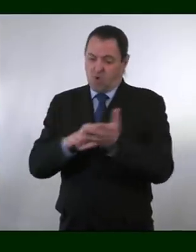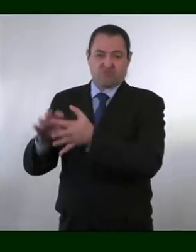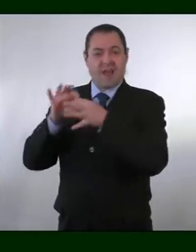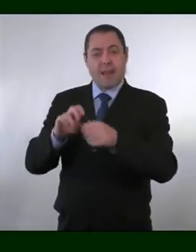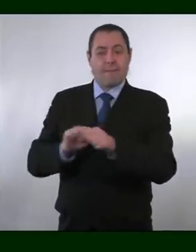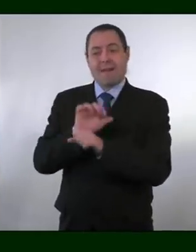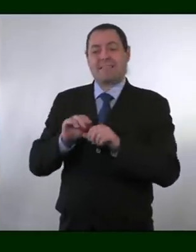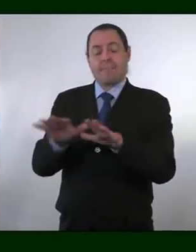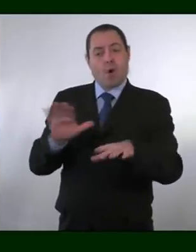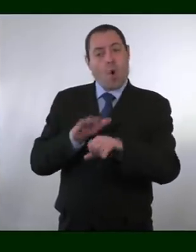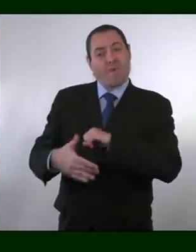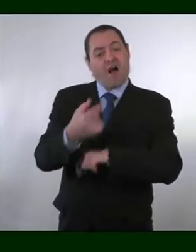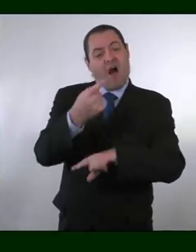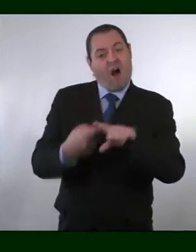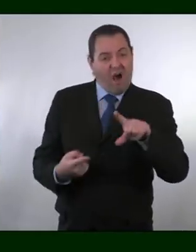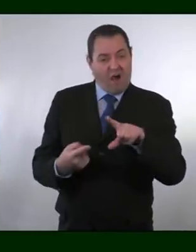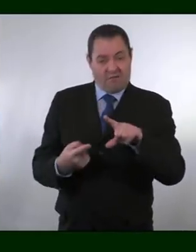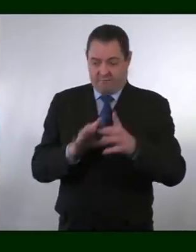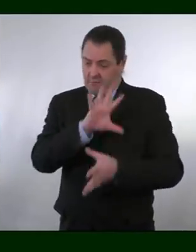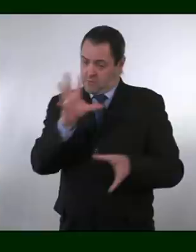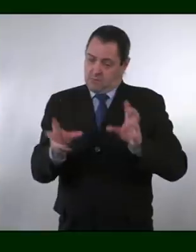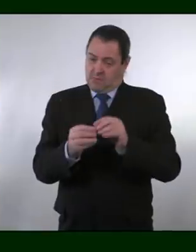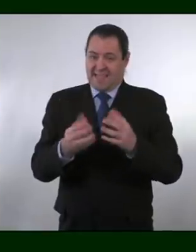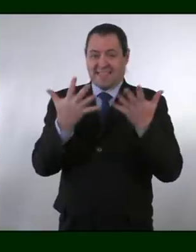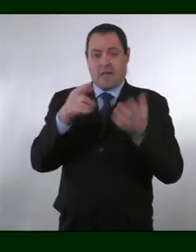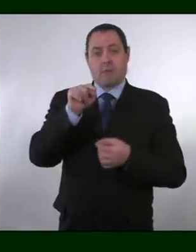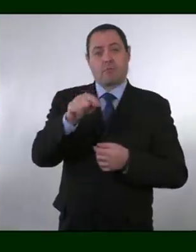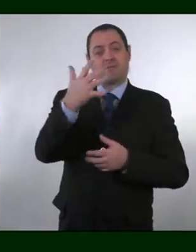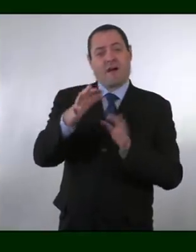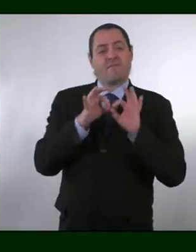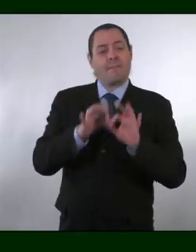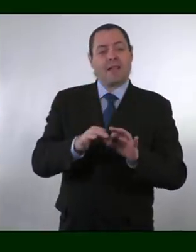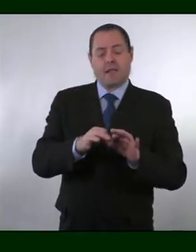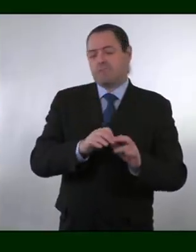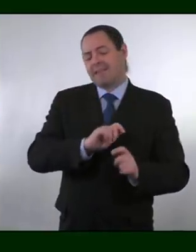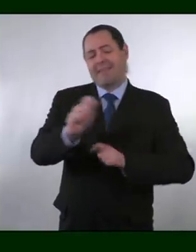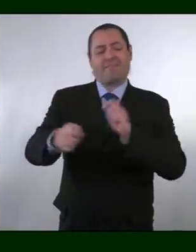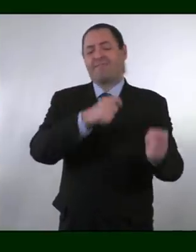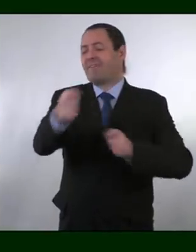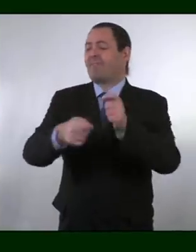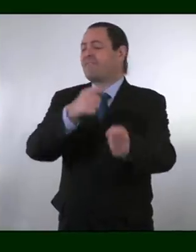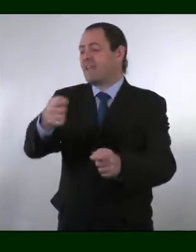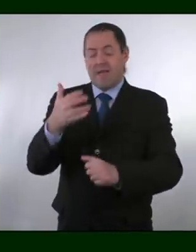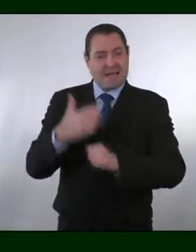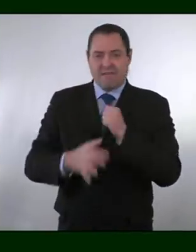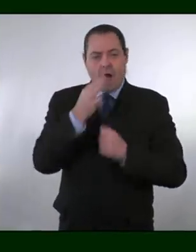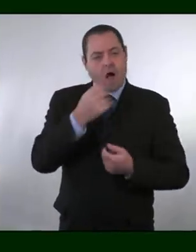Speaker, totalled £10.5 billion, were handed out without competitive tender and that suppliers